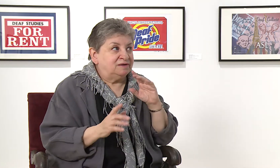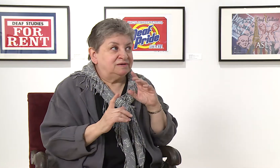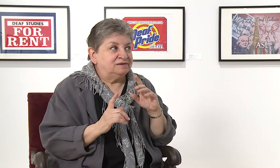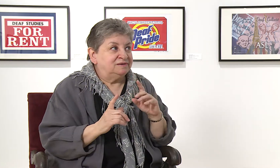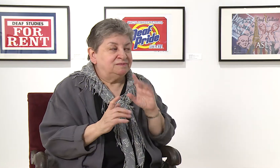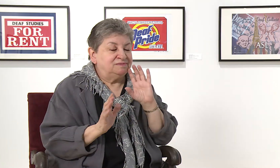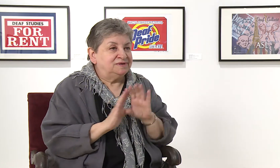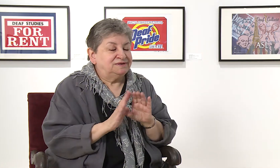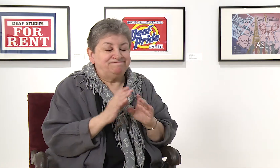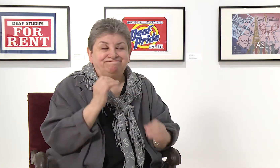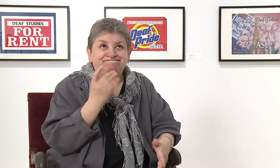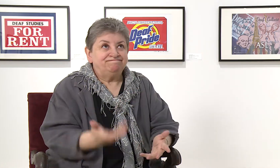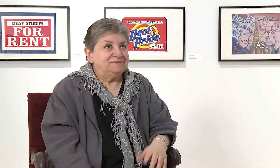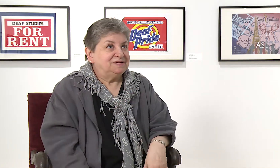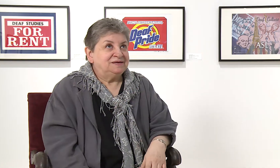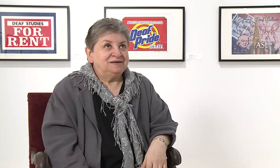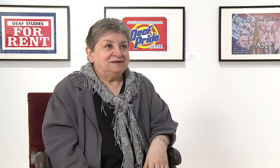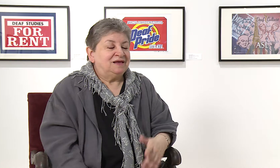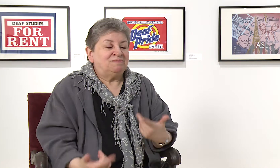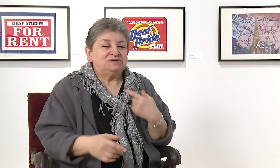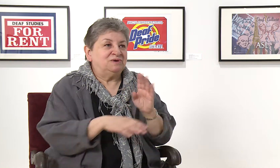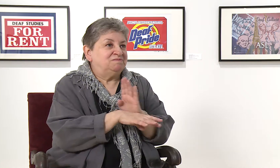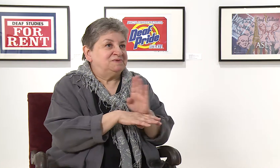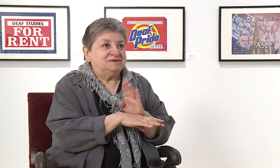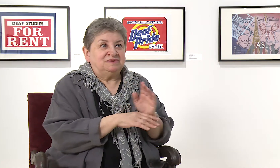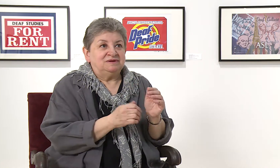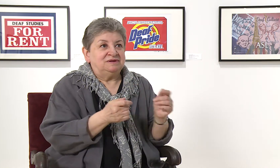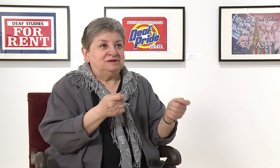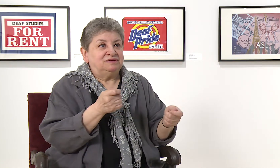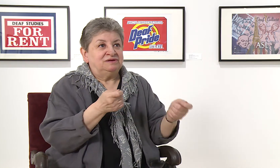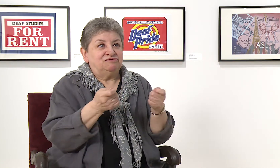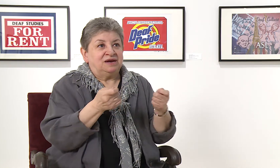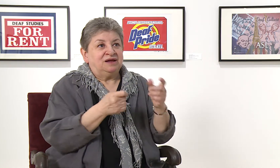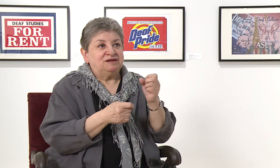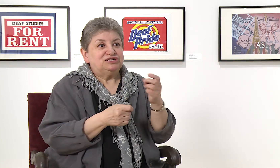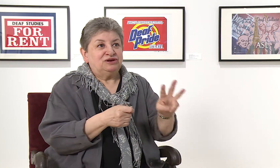I don't have any pictures either. I was so busy running the event.